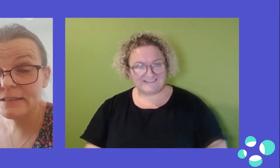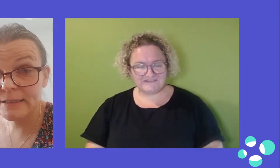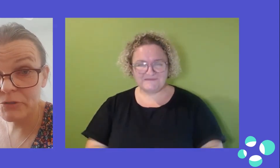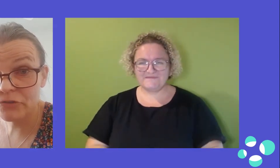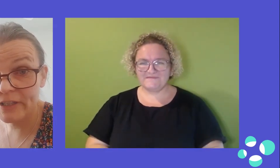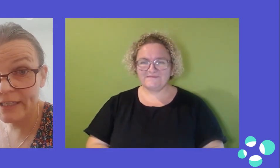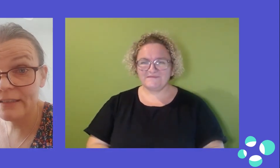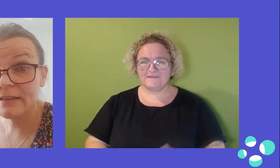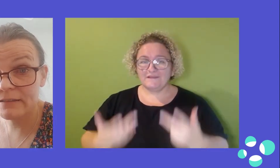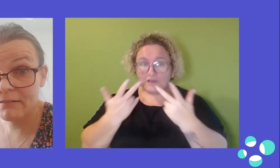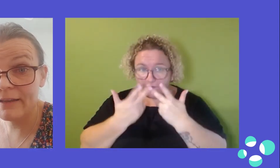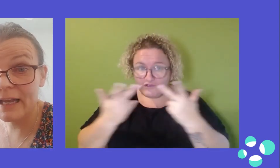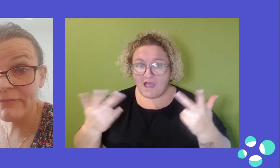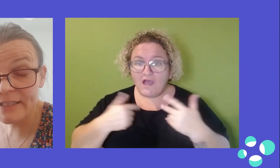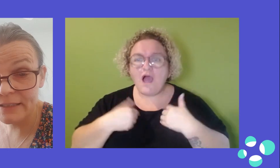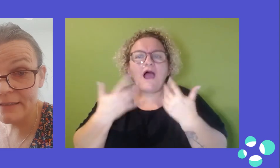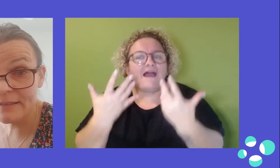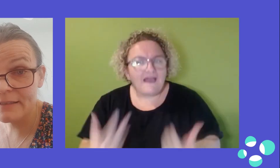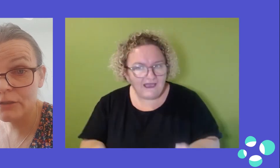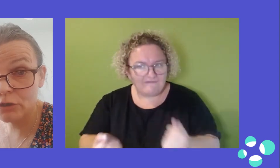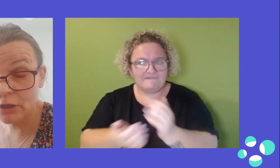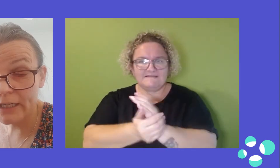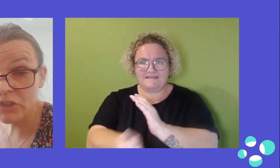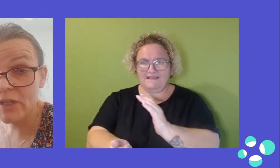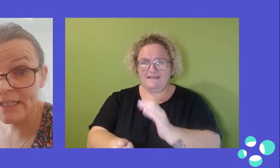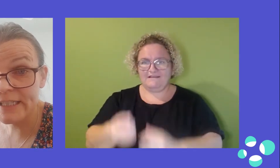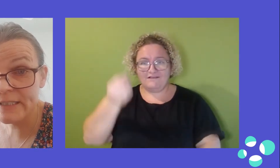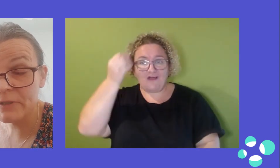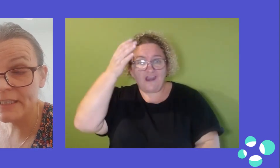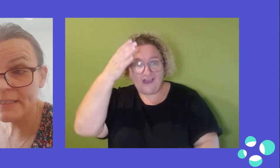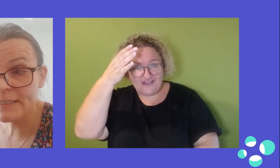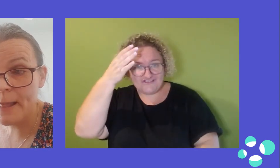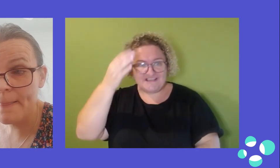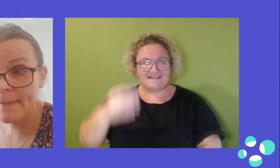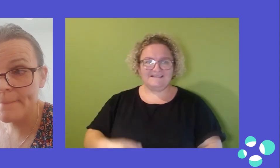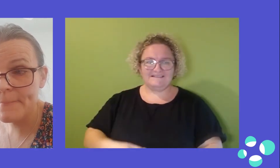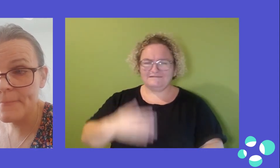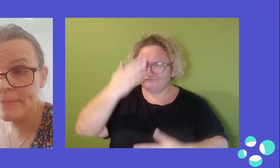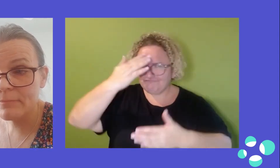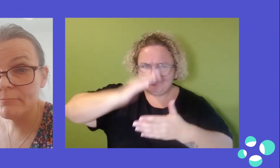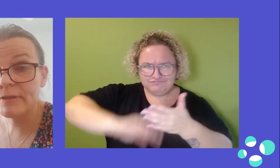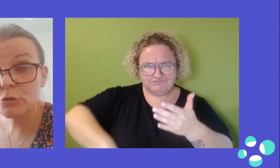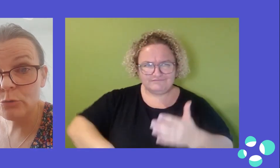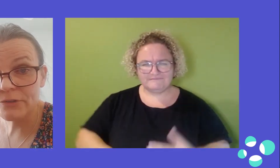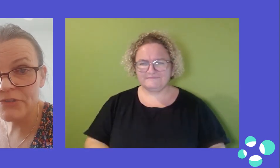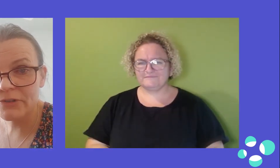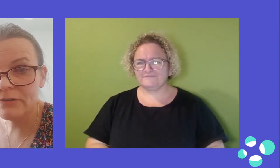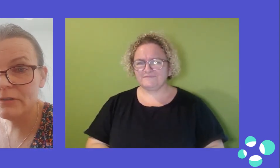demonstrating that I have skills, knowledge and expertise, but also